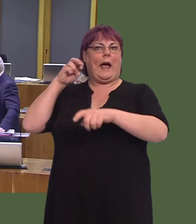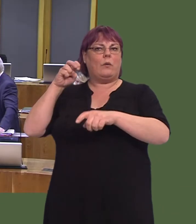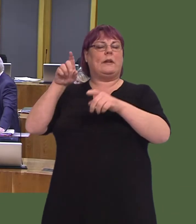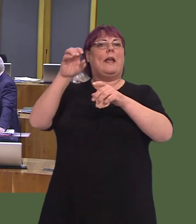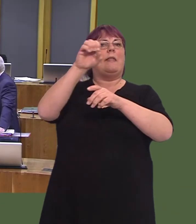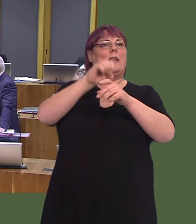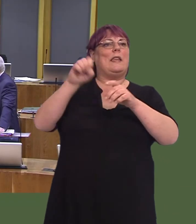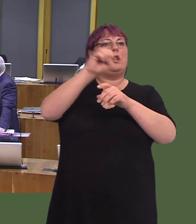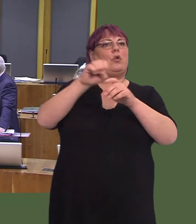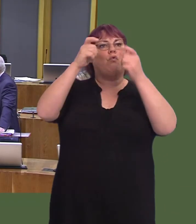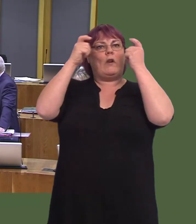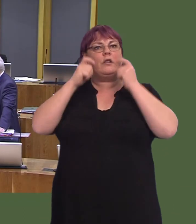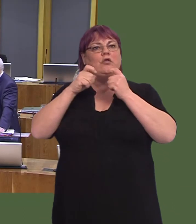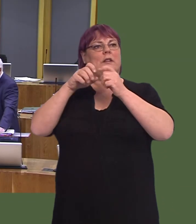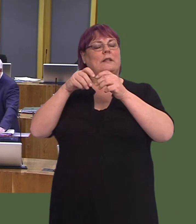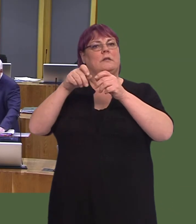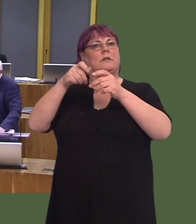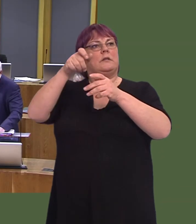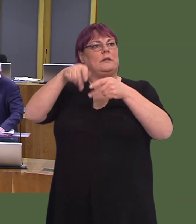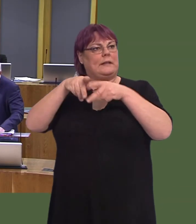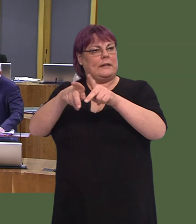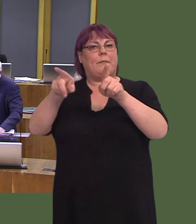Hefin David AM: Would he therefore agree that the pharmaceutical industry in particular